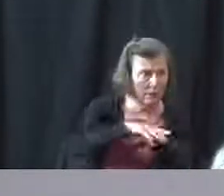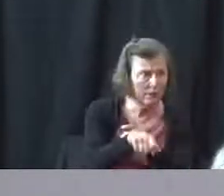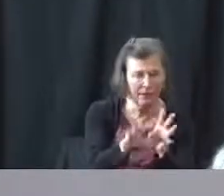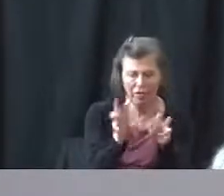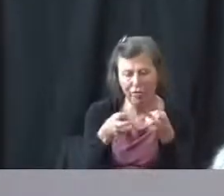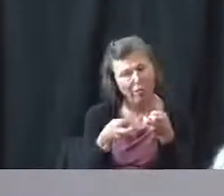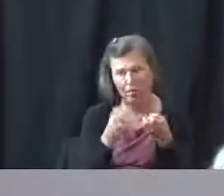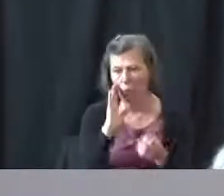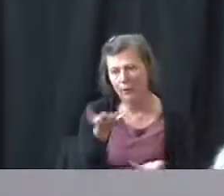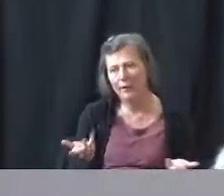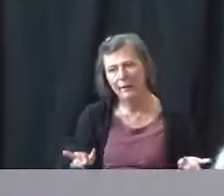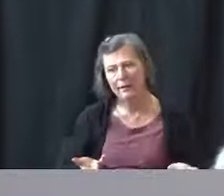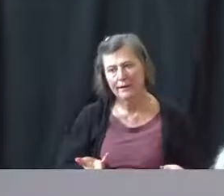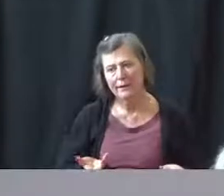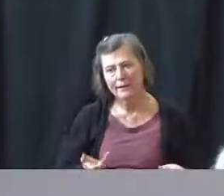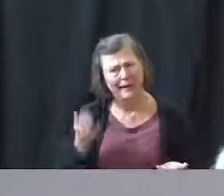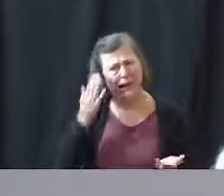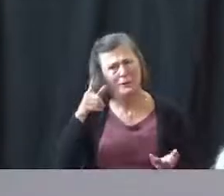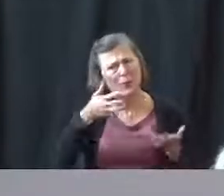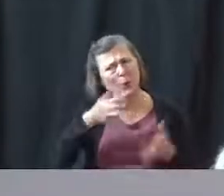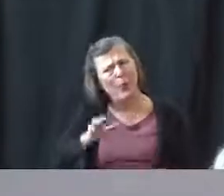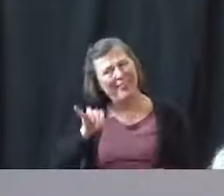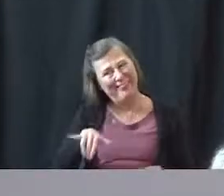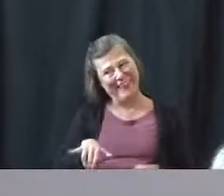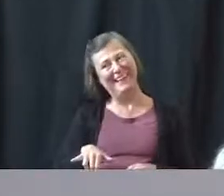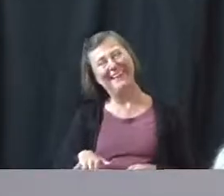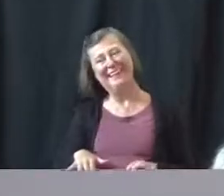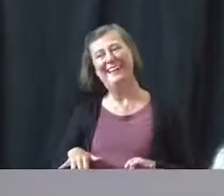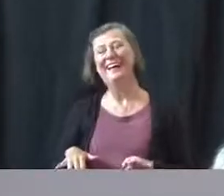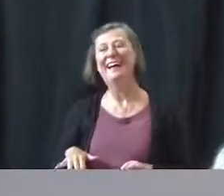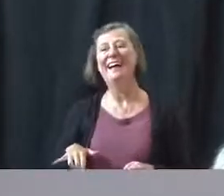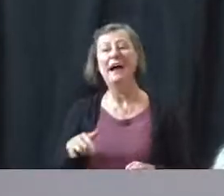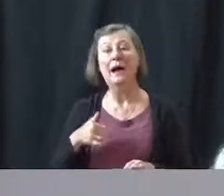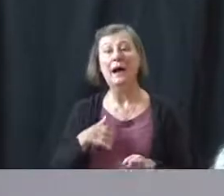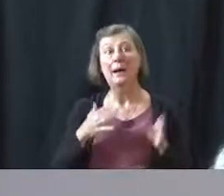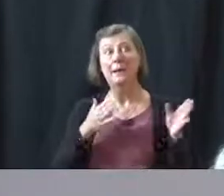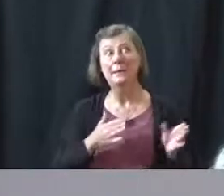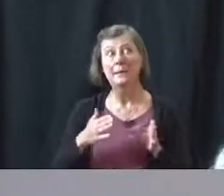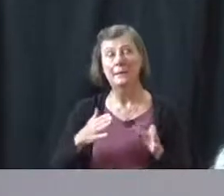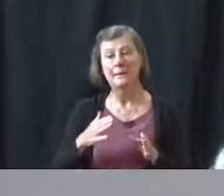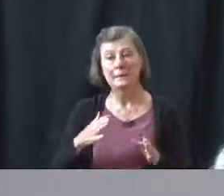And, I know you don't want that to happen, so I'm planning it firmly in your minds, I